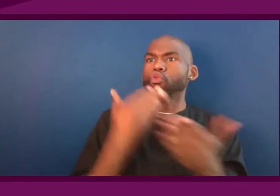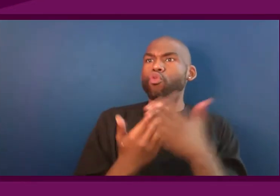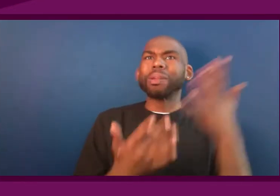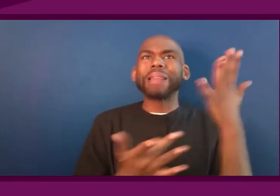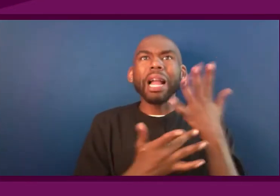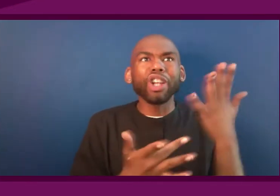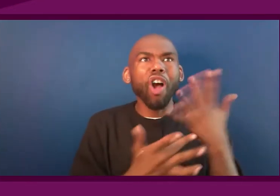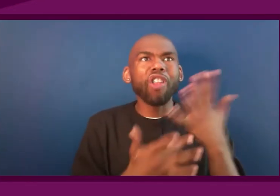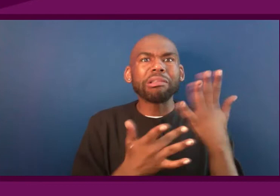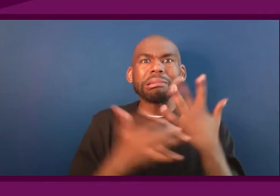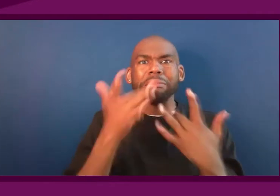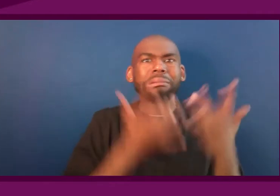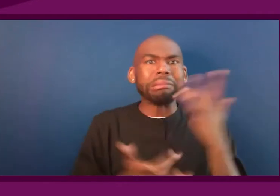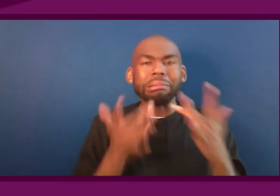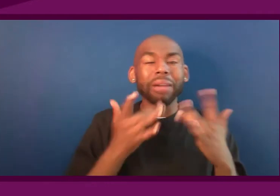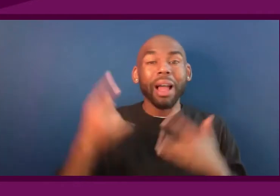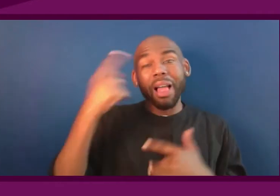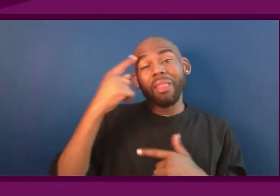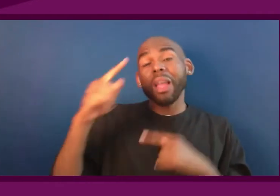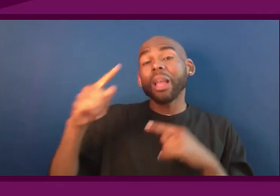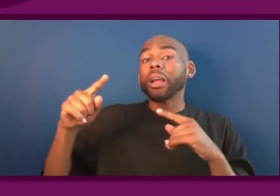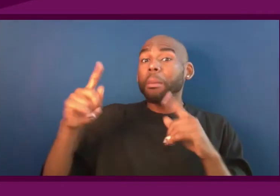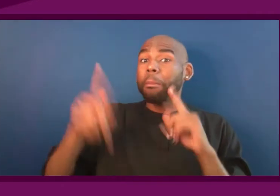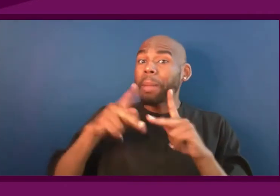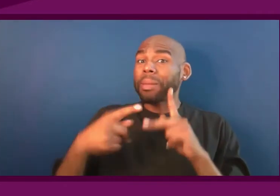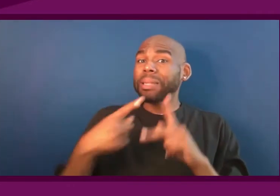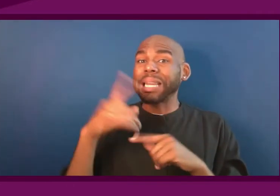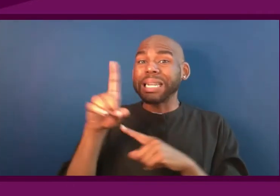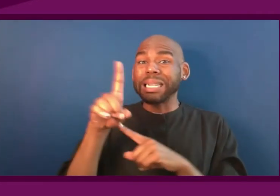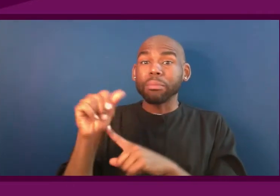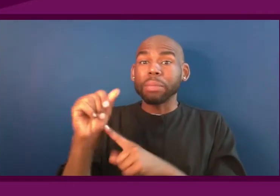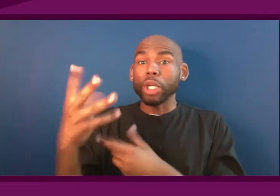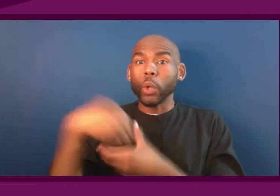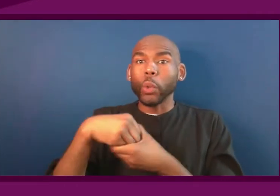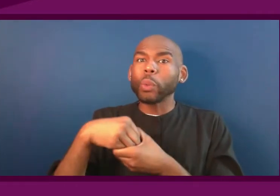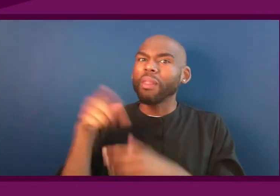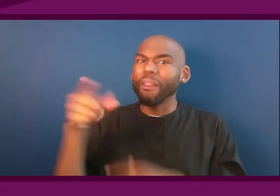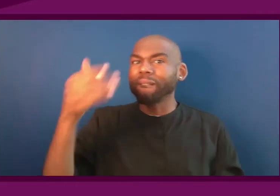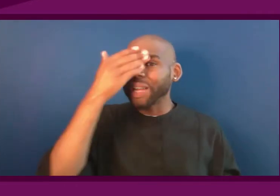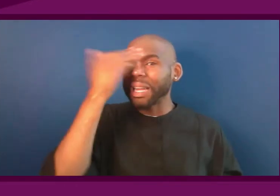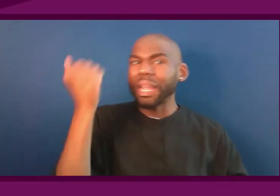Right? Yeah. I absolutely agree with you. And I'm so glad you brought up the intersectionality.